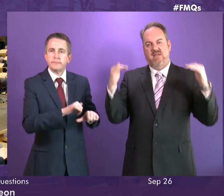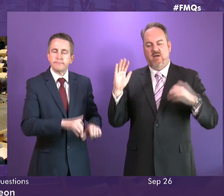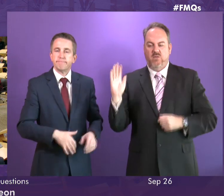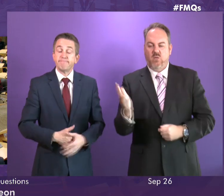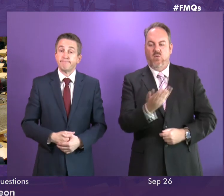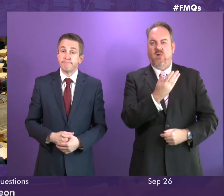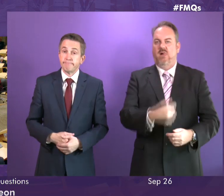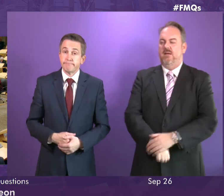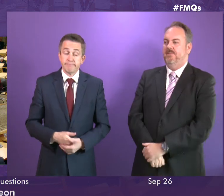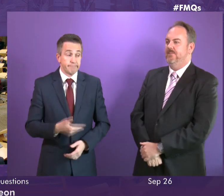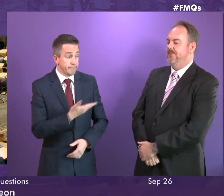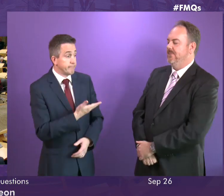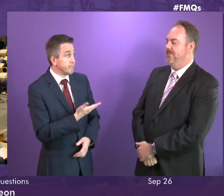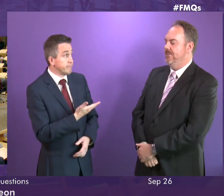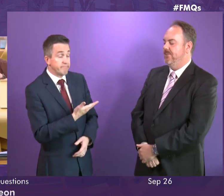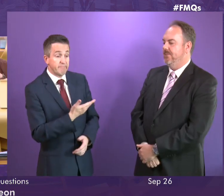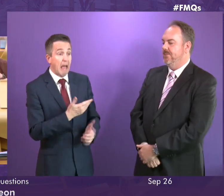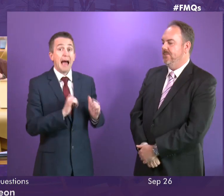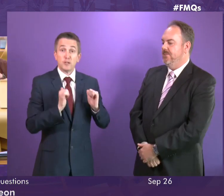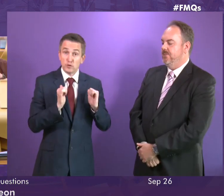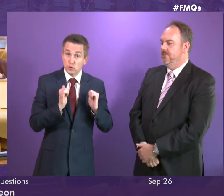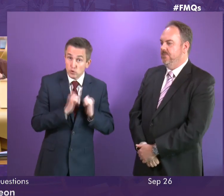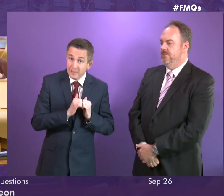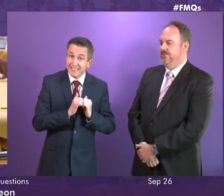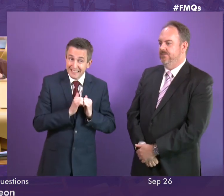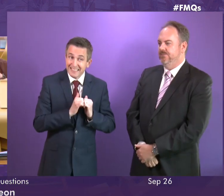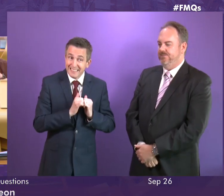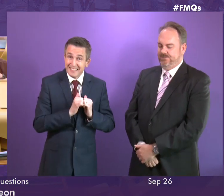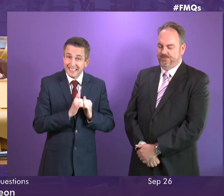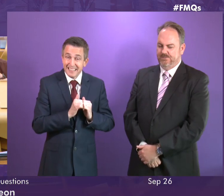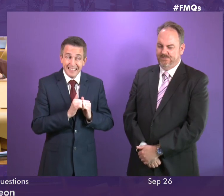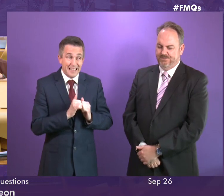The First Minister: Yes, I agree with that. I point to the radical